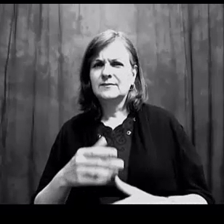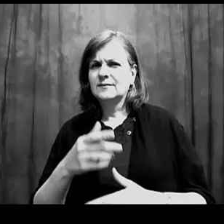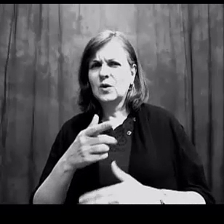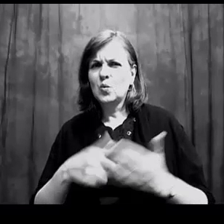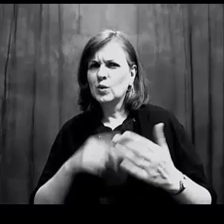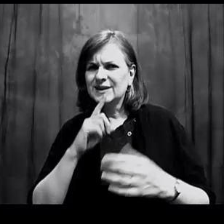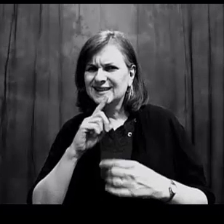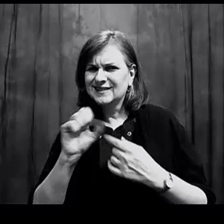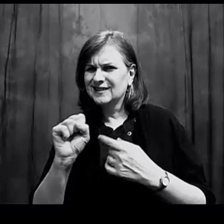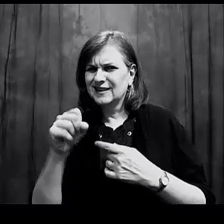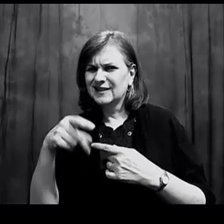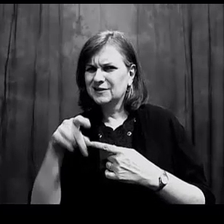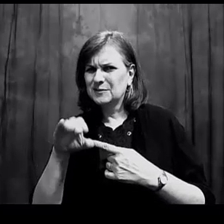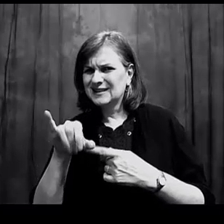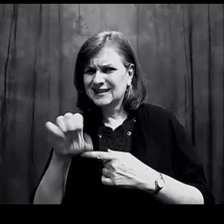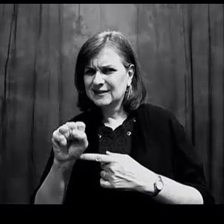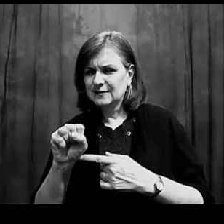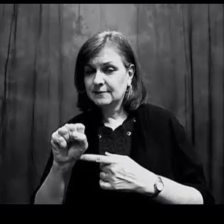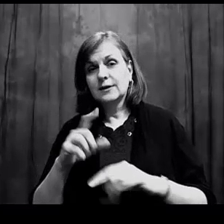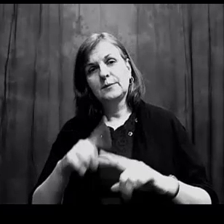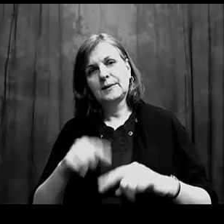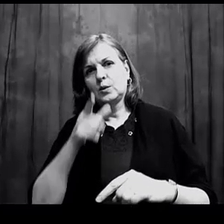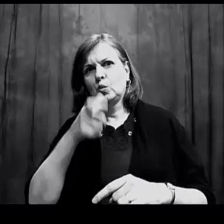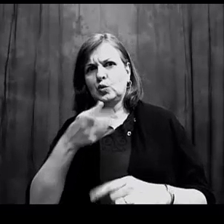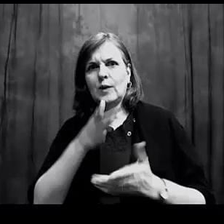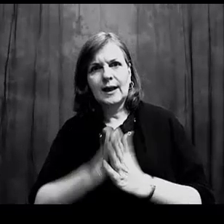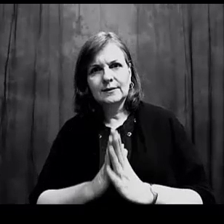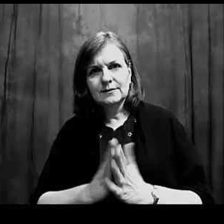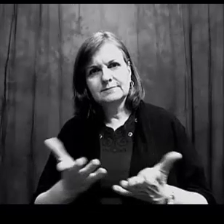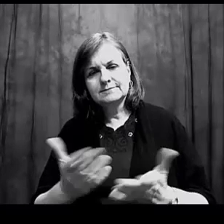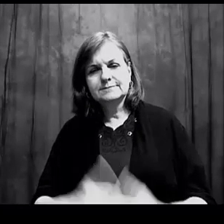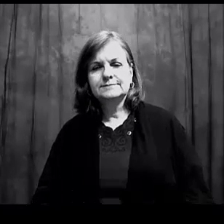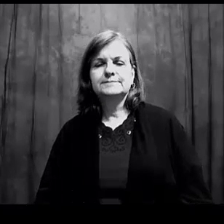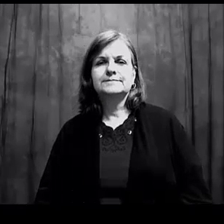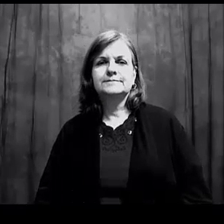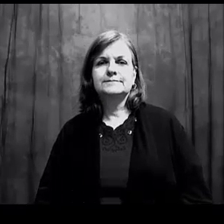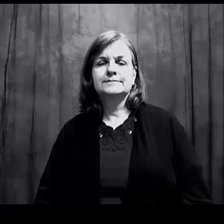so what defines a species it depends who you ask